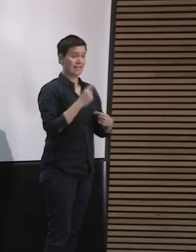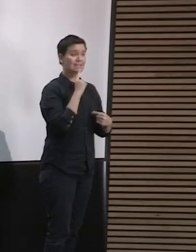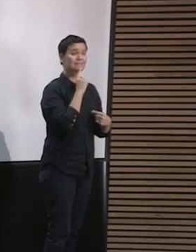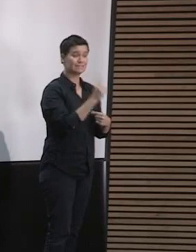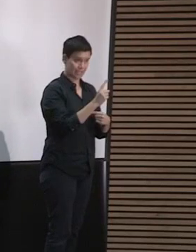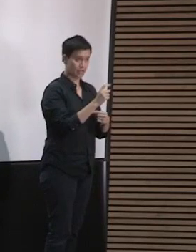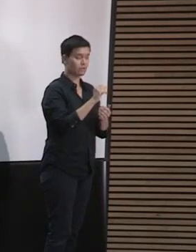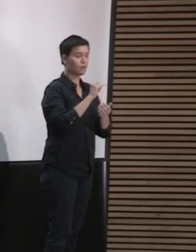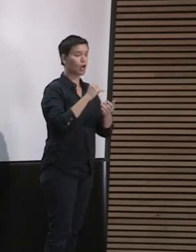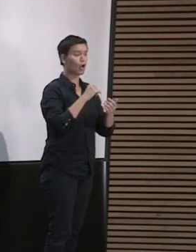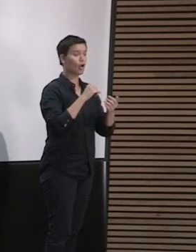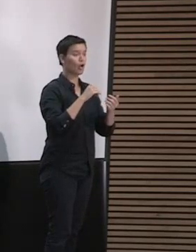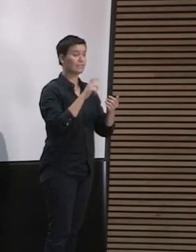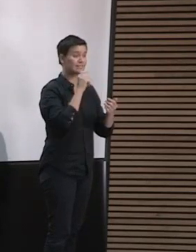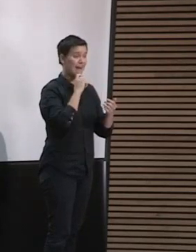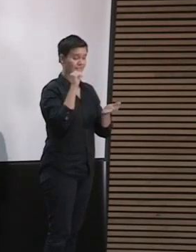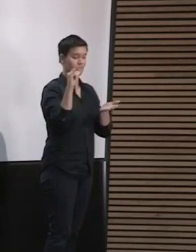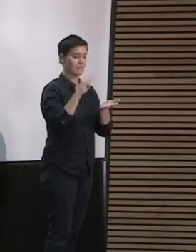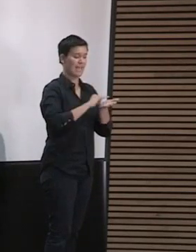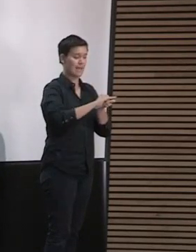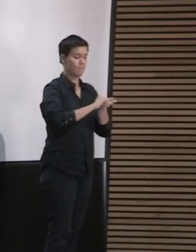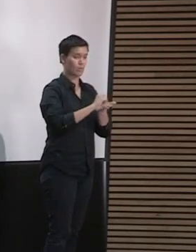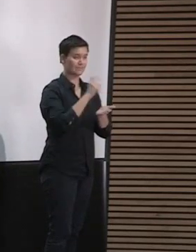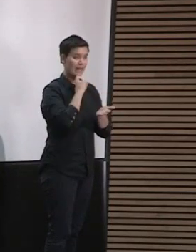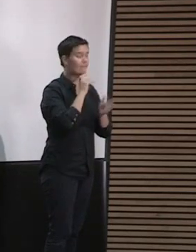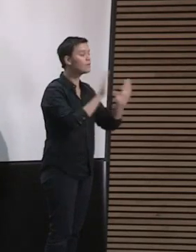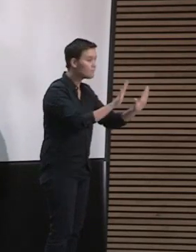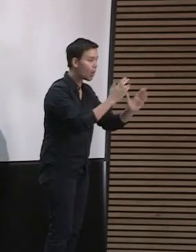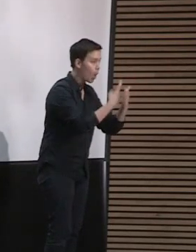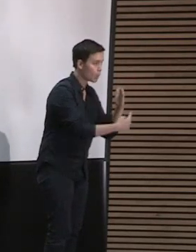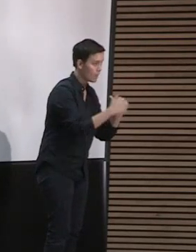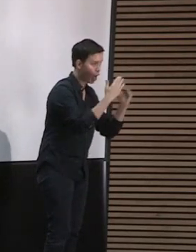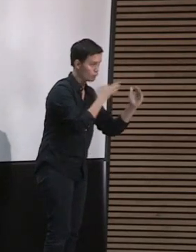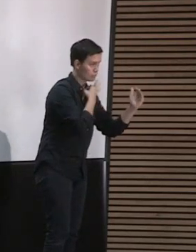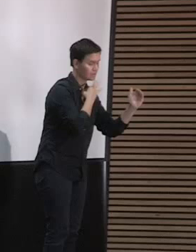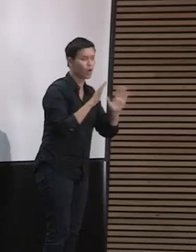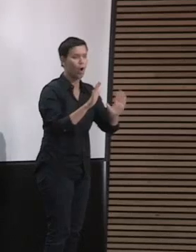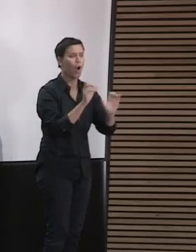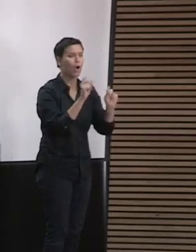High risk returning. He said that all of them. Yes, he